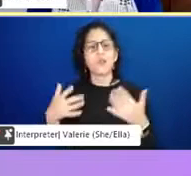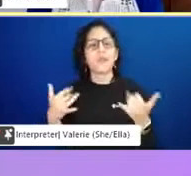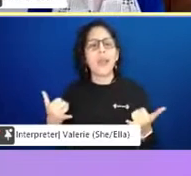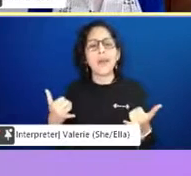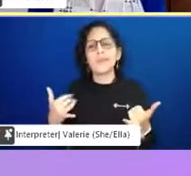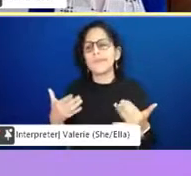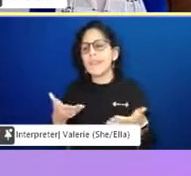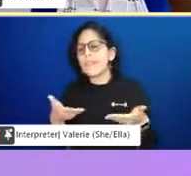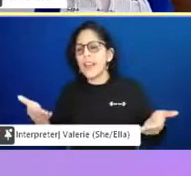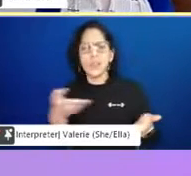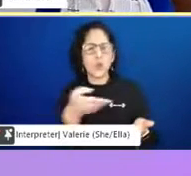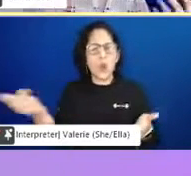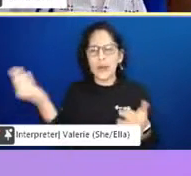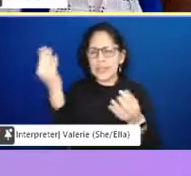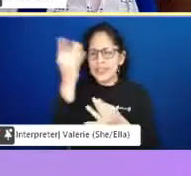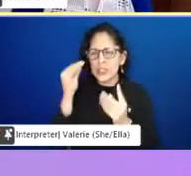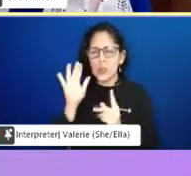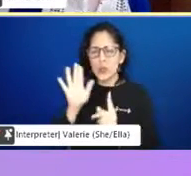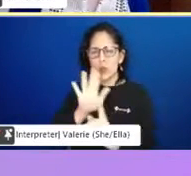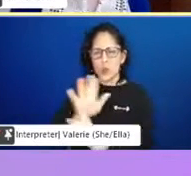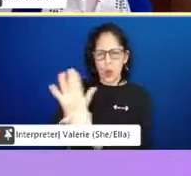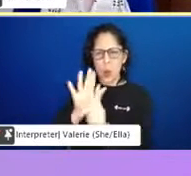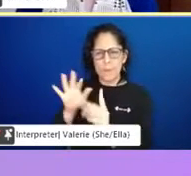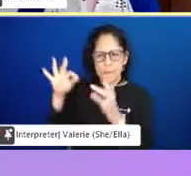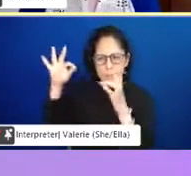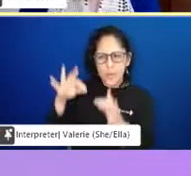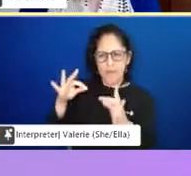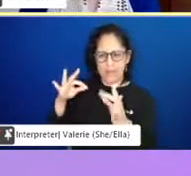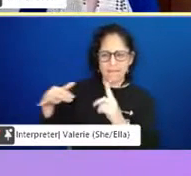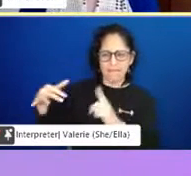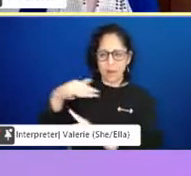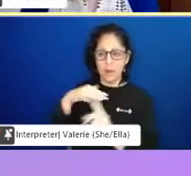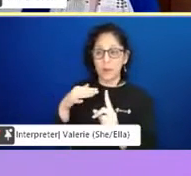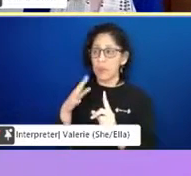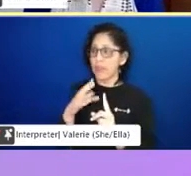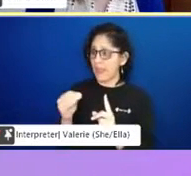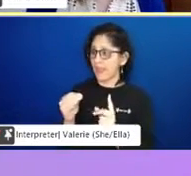and if you're comfortable share it in the axcon chat and discuss